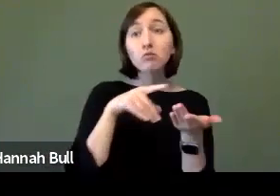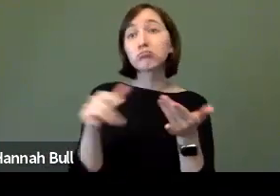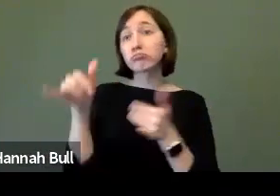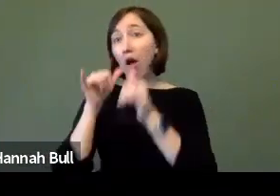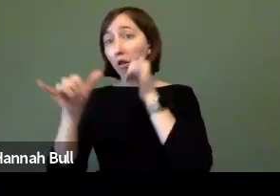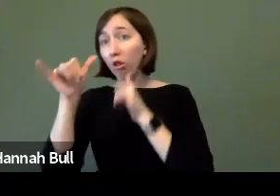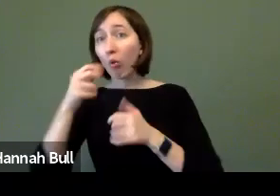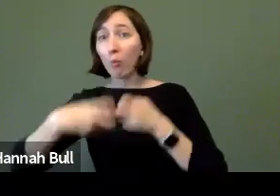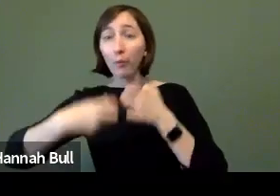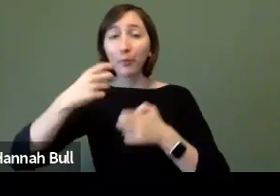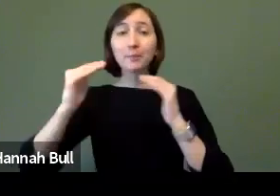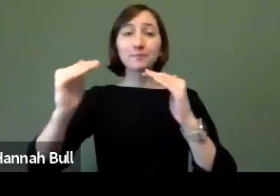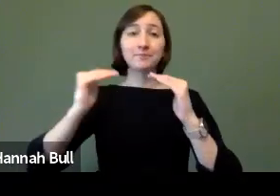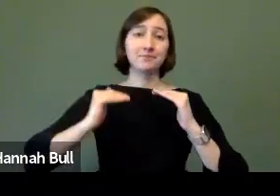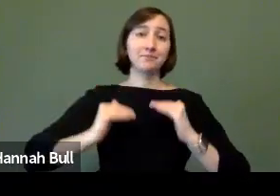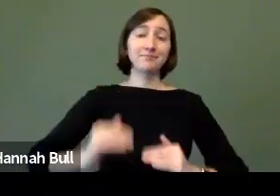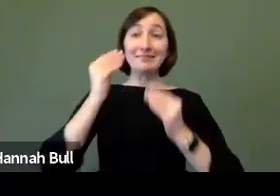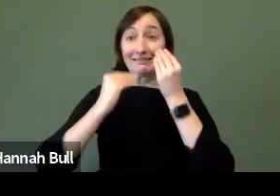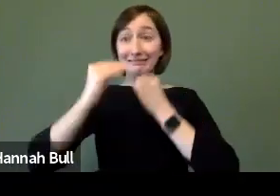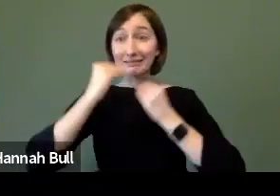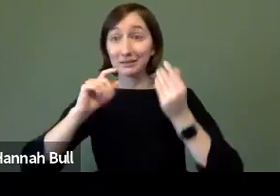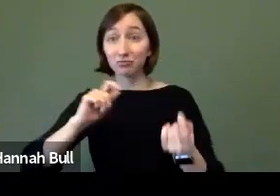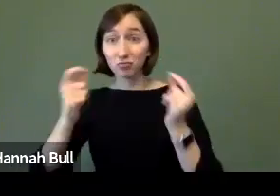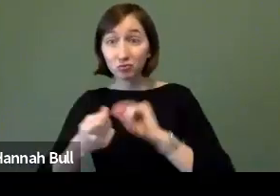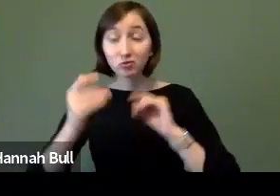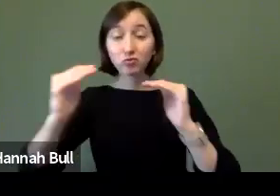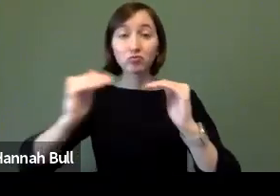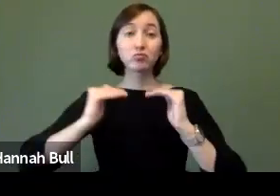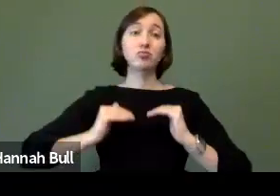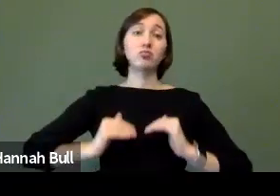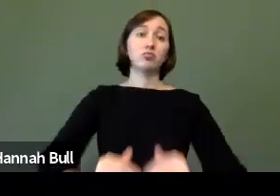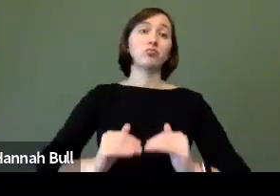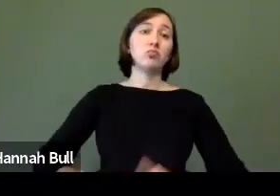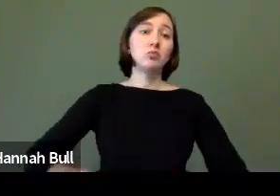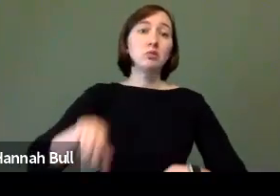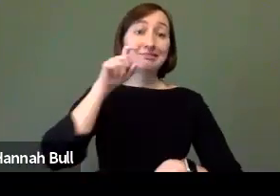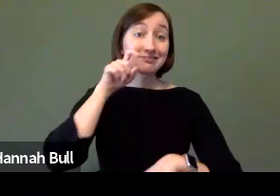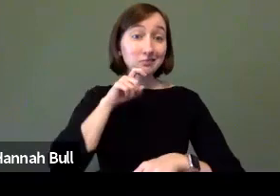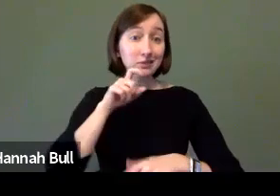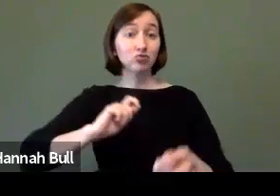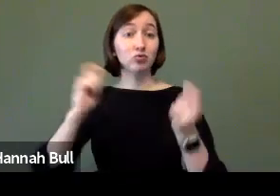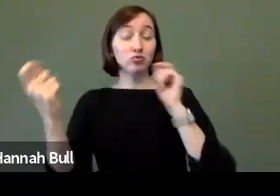Sex drive changes, excessive anger, hostility or violence and suicidal thinking.